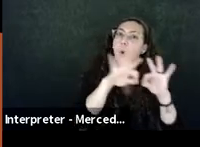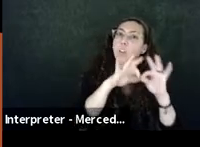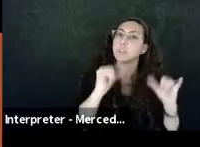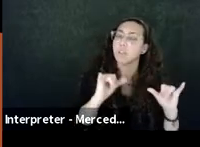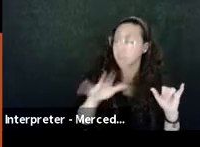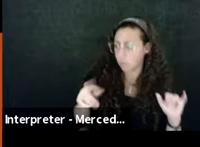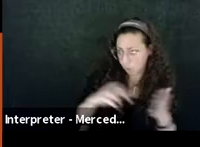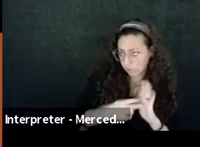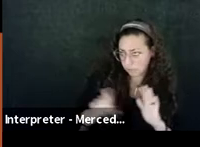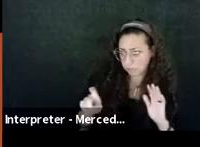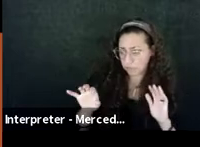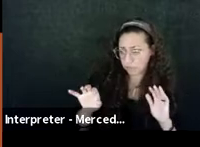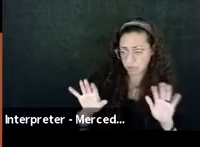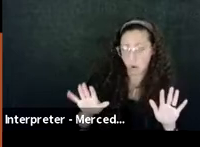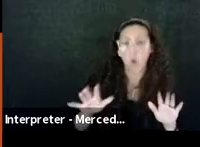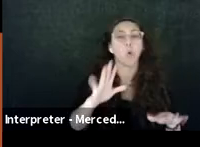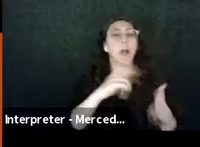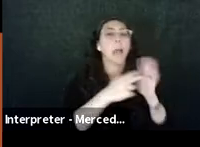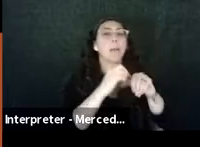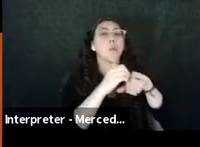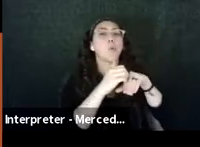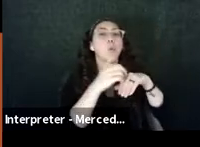Melinda Vinicor: So I met yeah and I meant referring students through the early alert part of it.